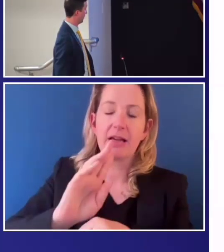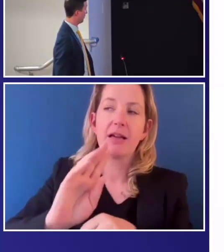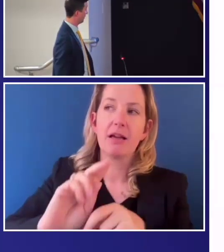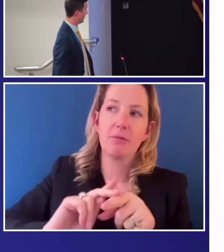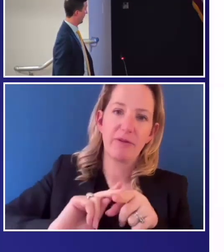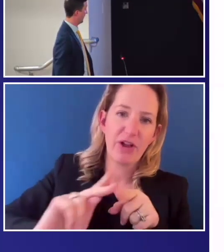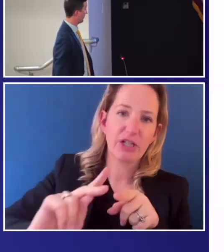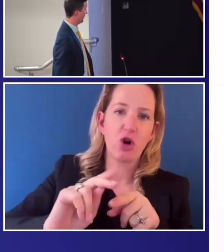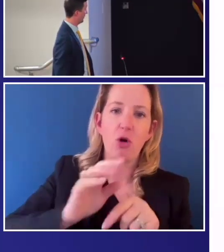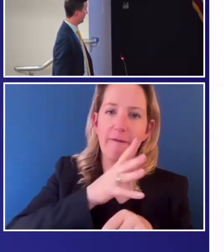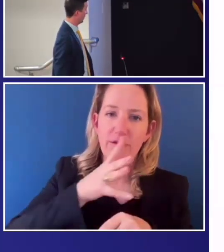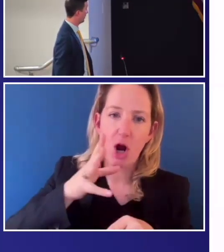the previous calendar year.